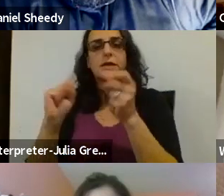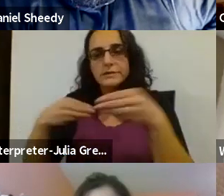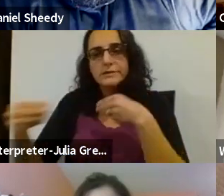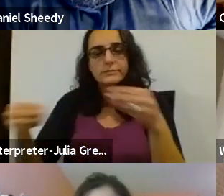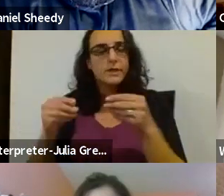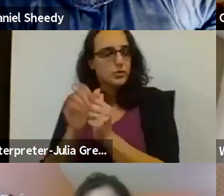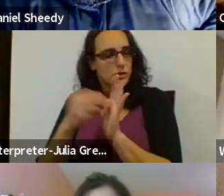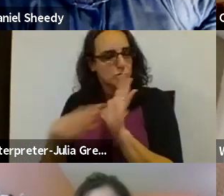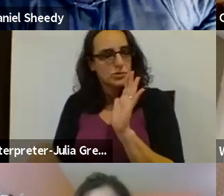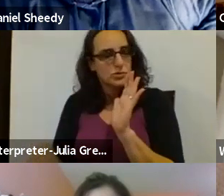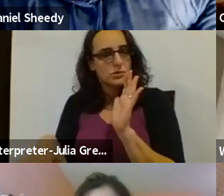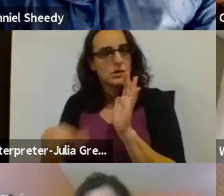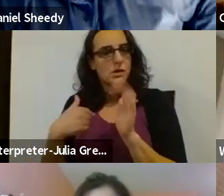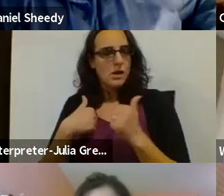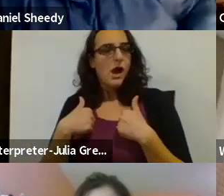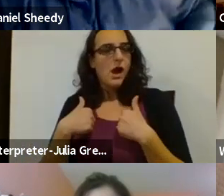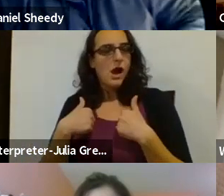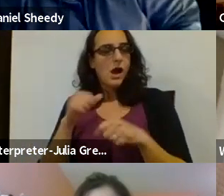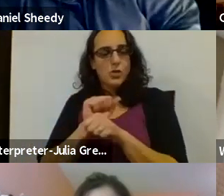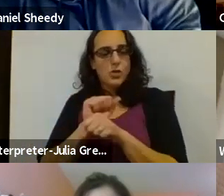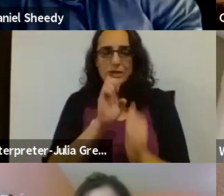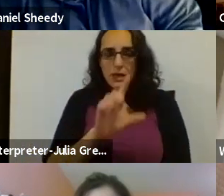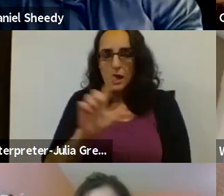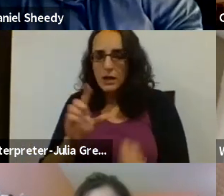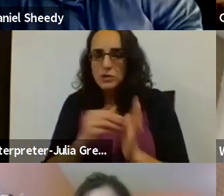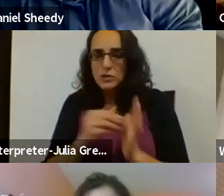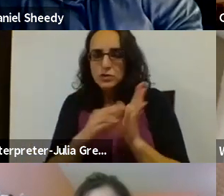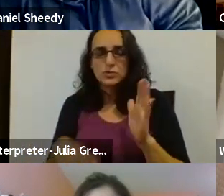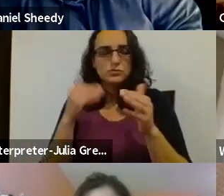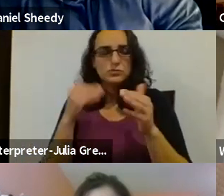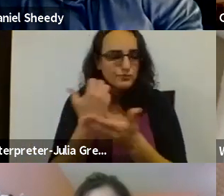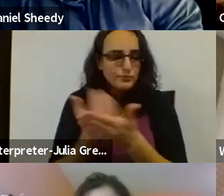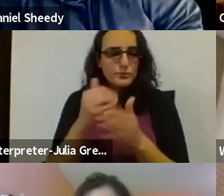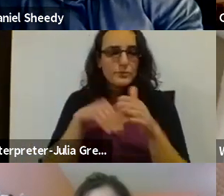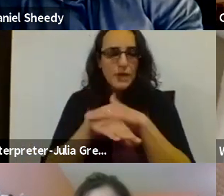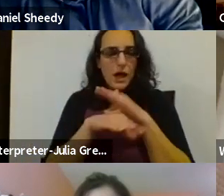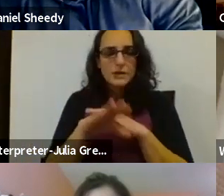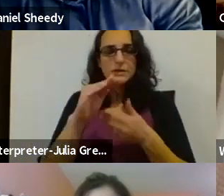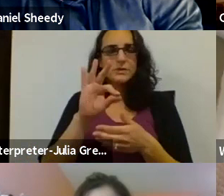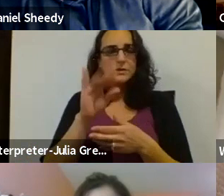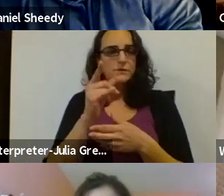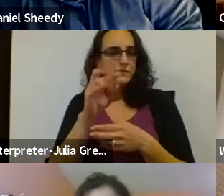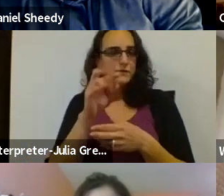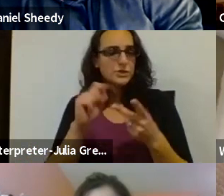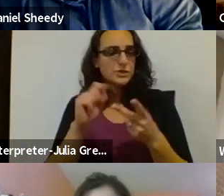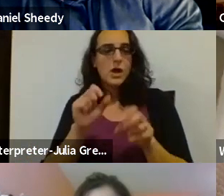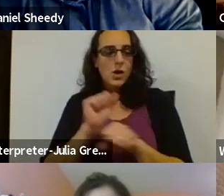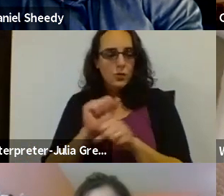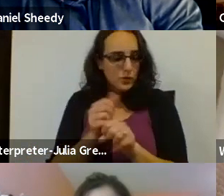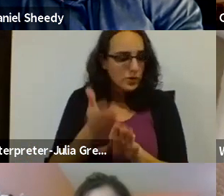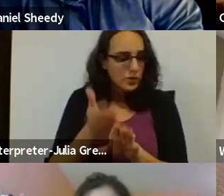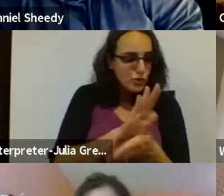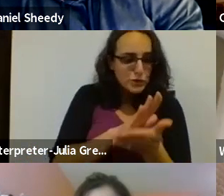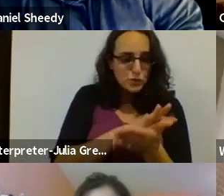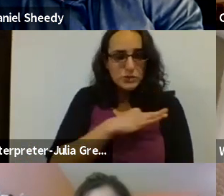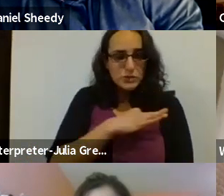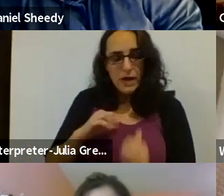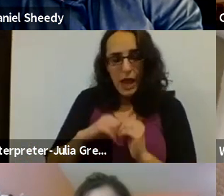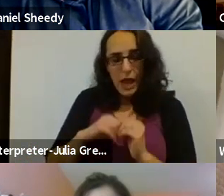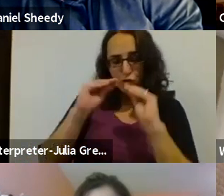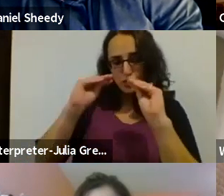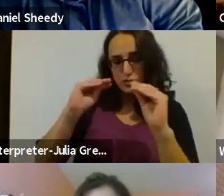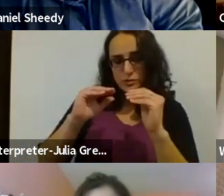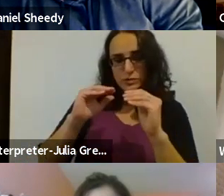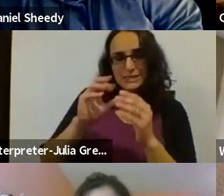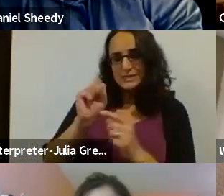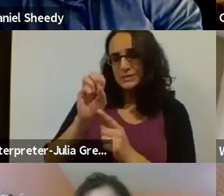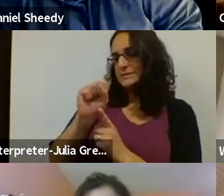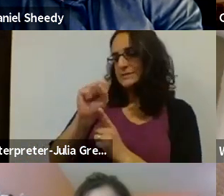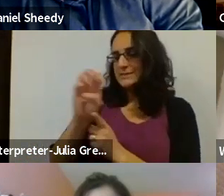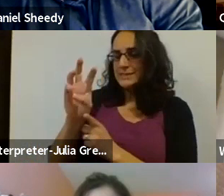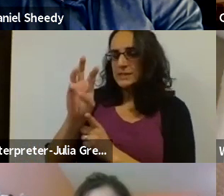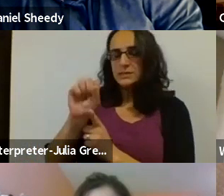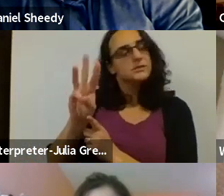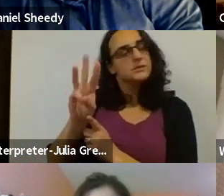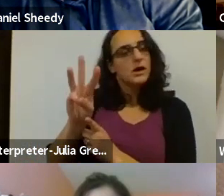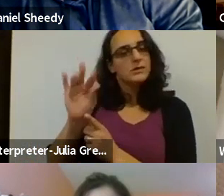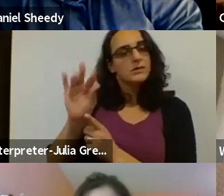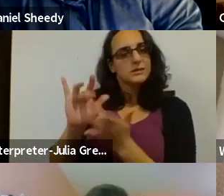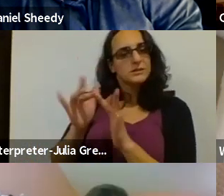Christina Scilingo: So I've worked with E LL students to utilize the accessibility features on their Chromebooks worked with preschoolers preschool staff on introducing them to see. So, which is our digital learning or digital portfolio platform.